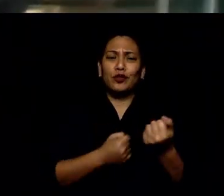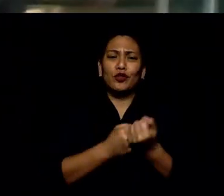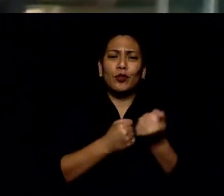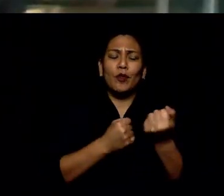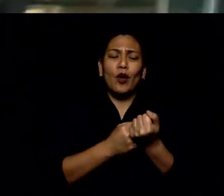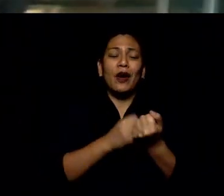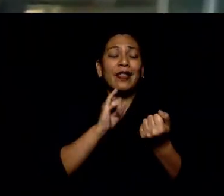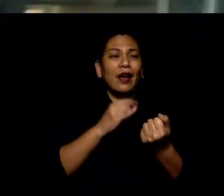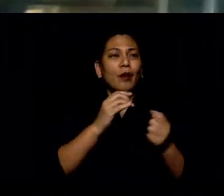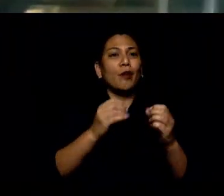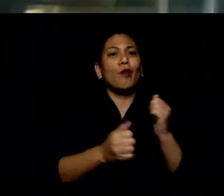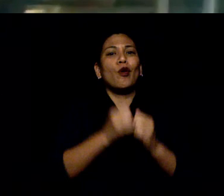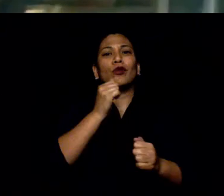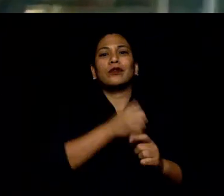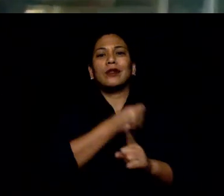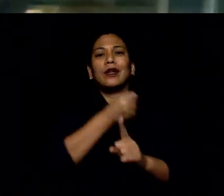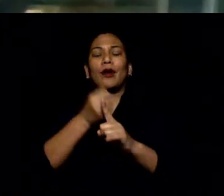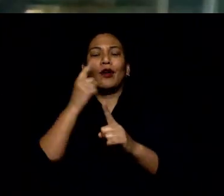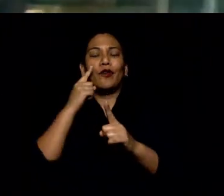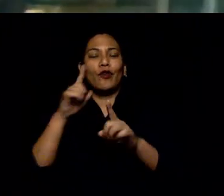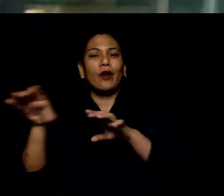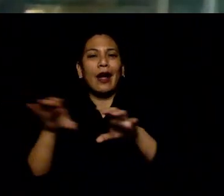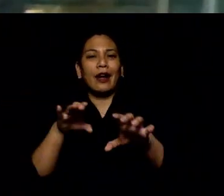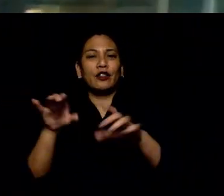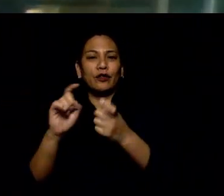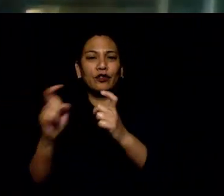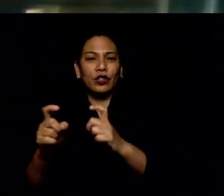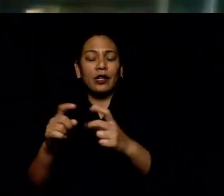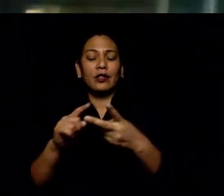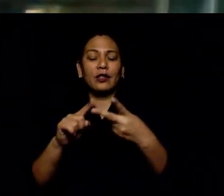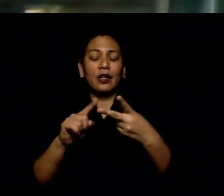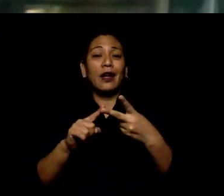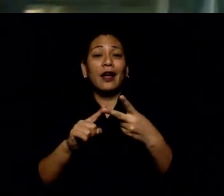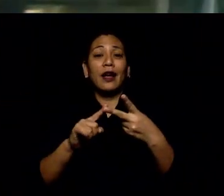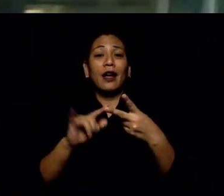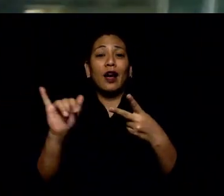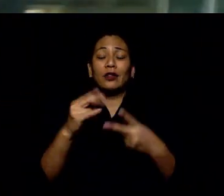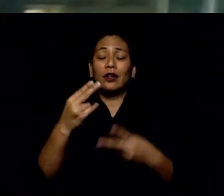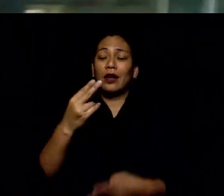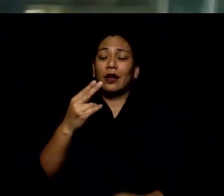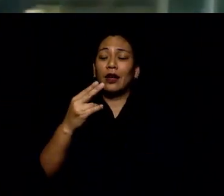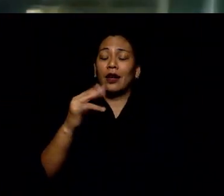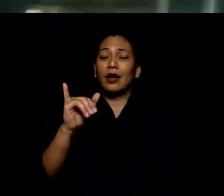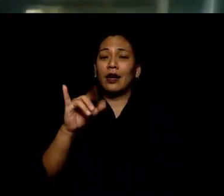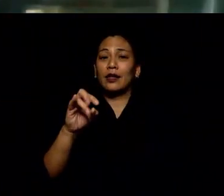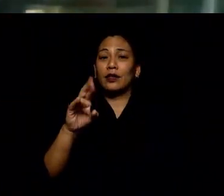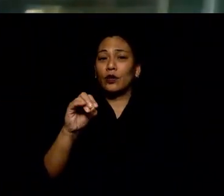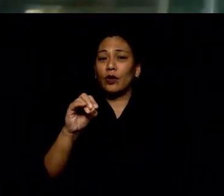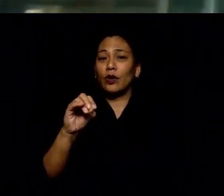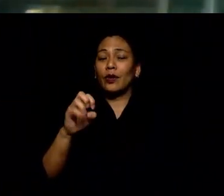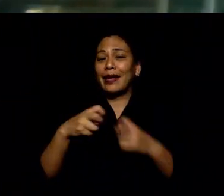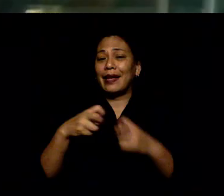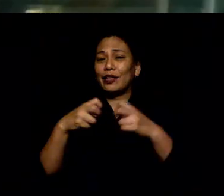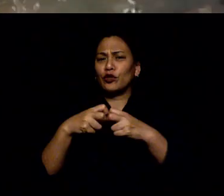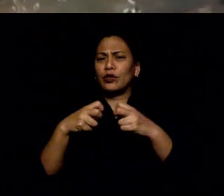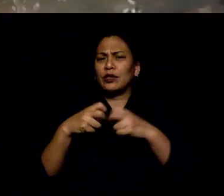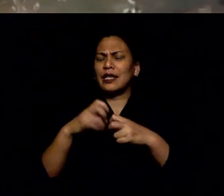towards making active change. And where does hydroelectricity fit in the conversation?